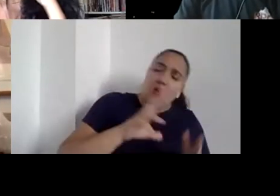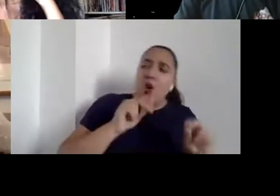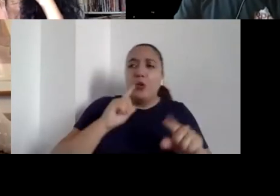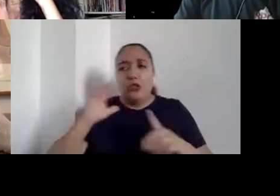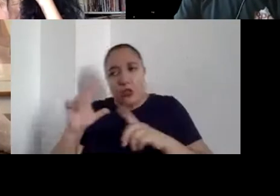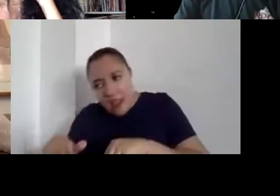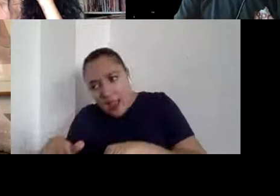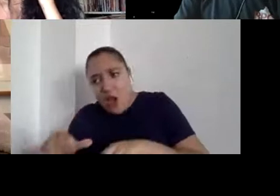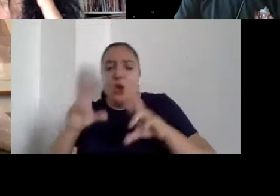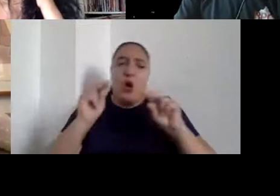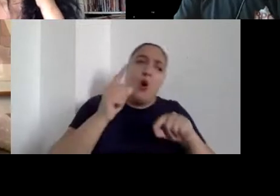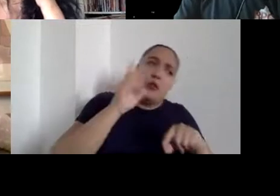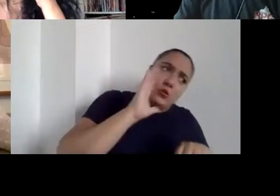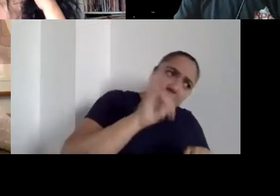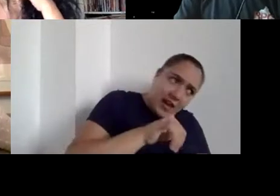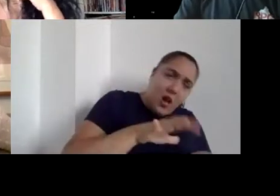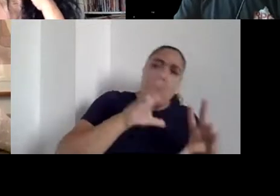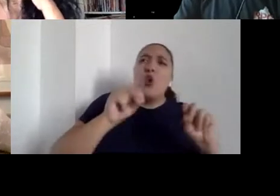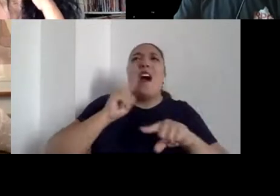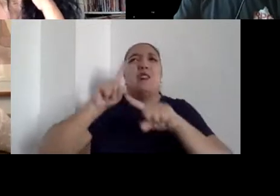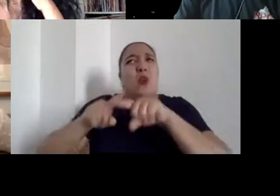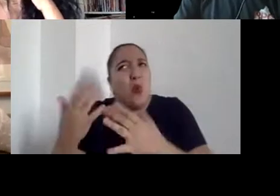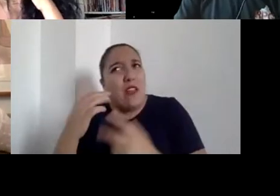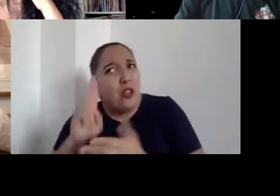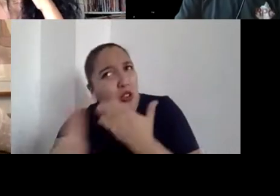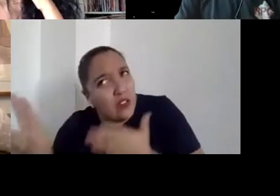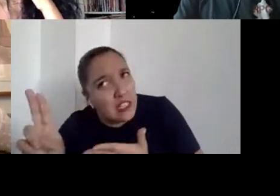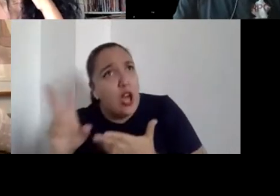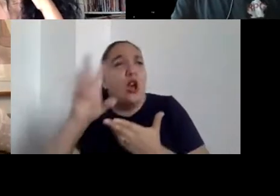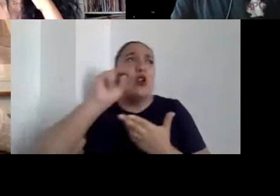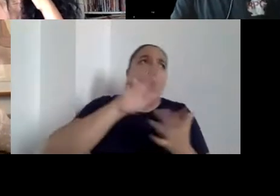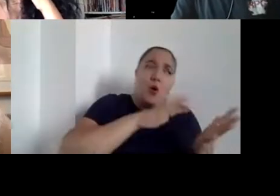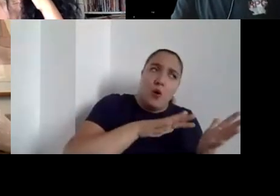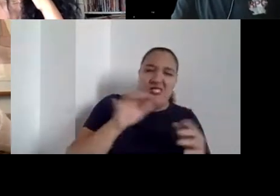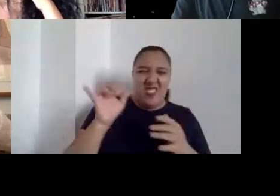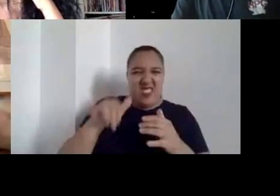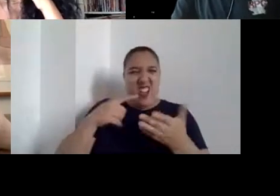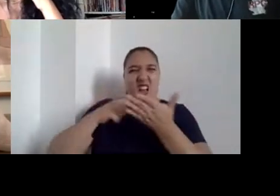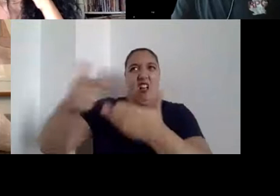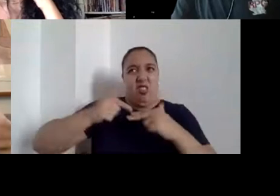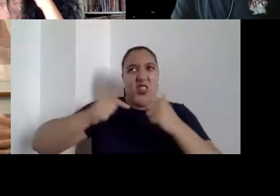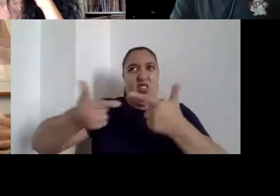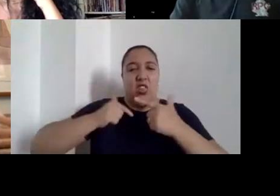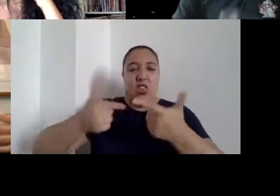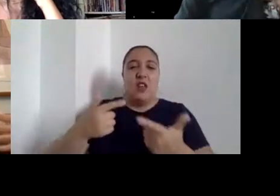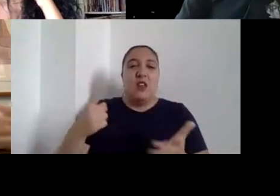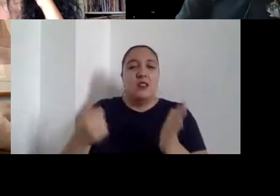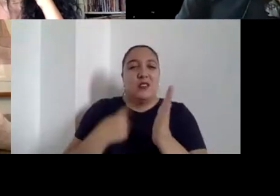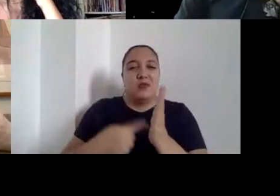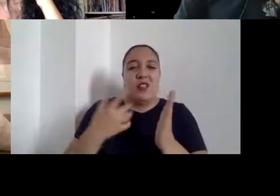University for this and maybe we can do that. On one hand, it feels trite to harp on the